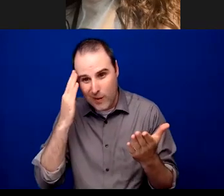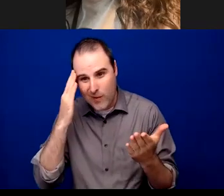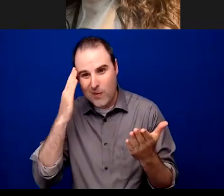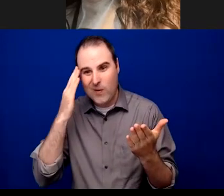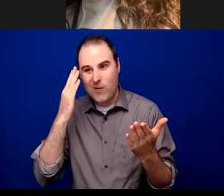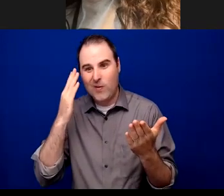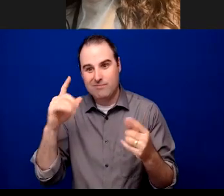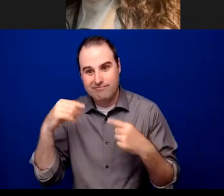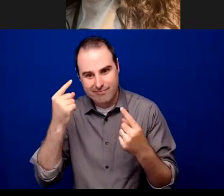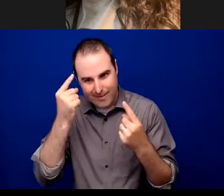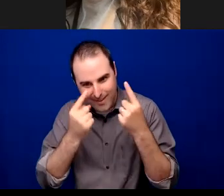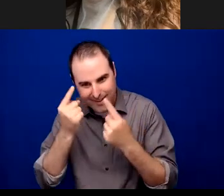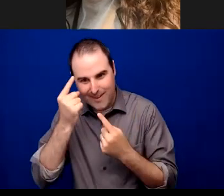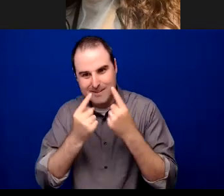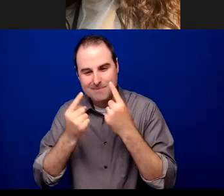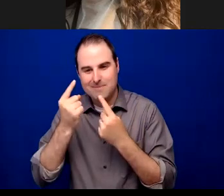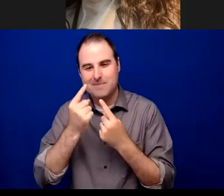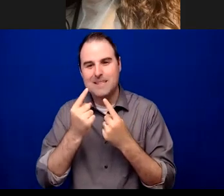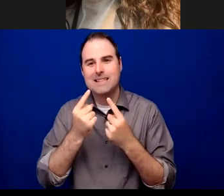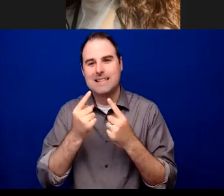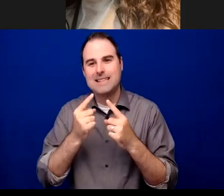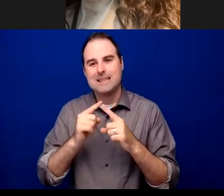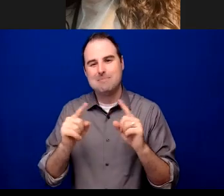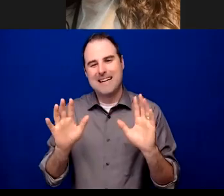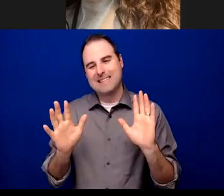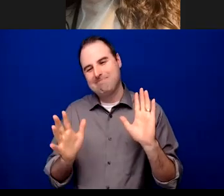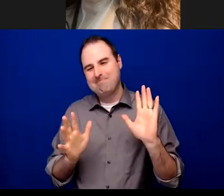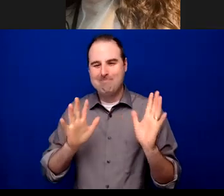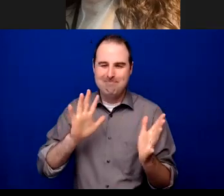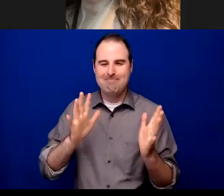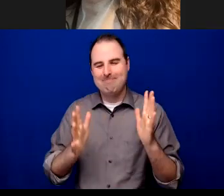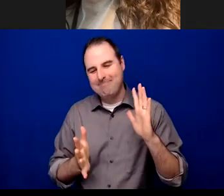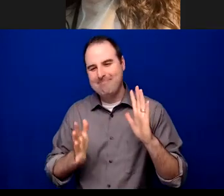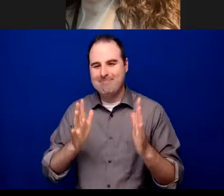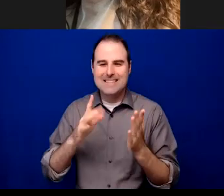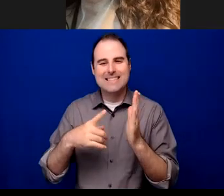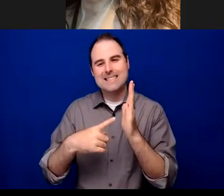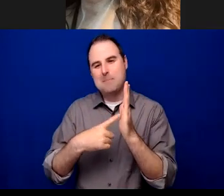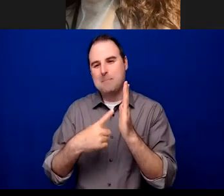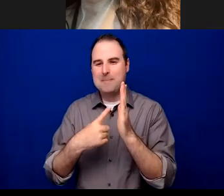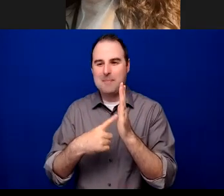it's one of these things where I think it can become easy to to get focused on other things and